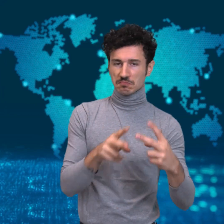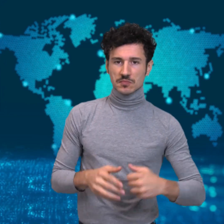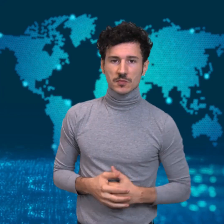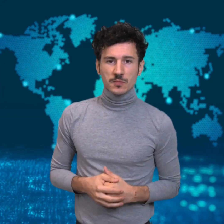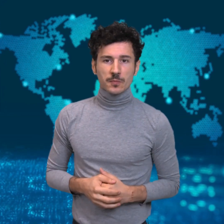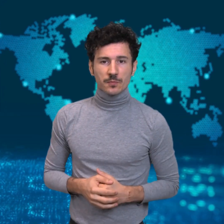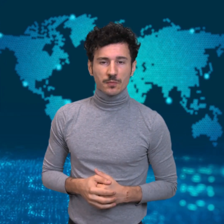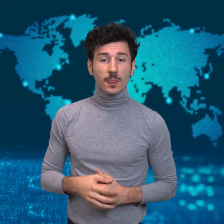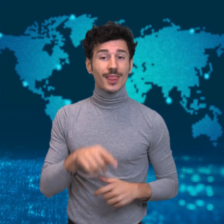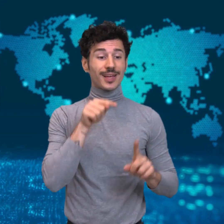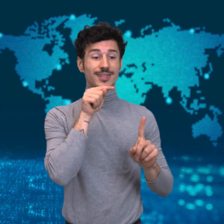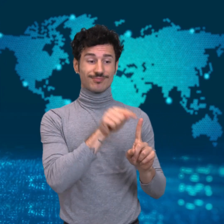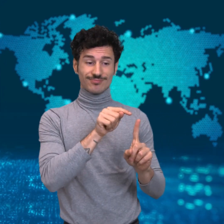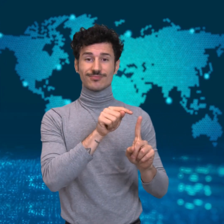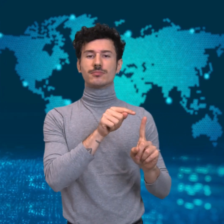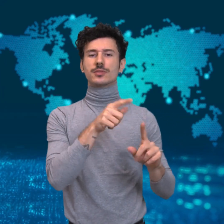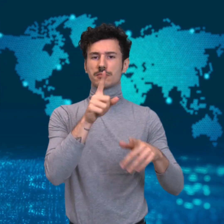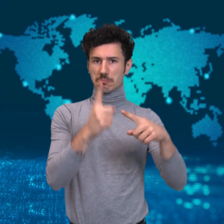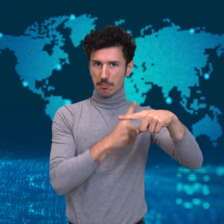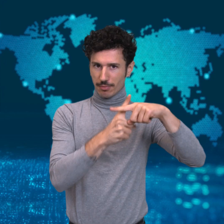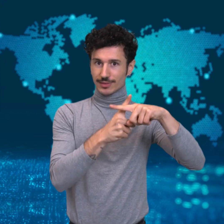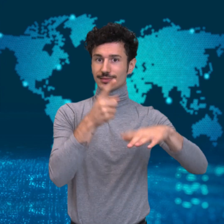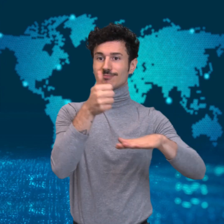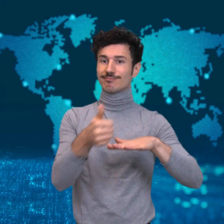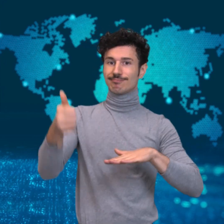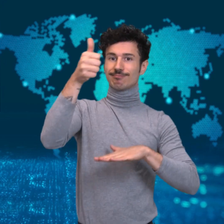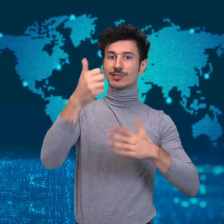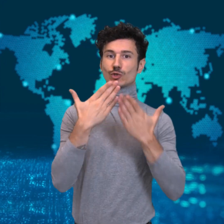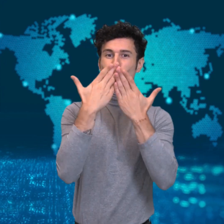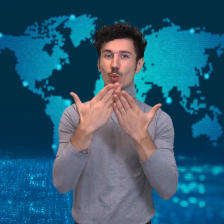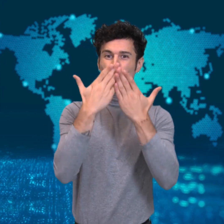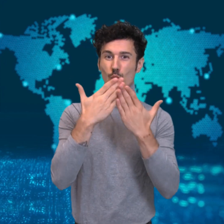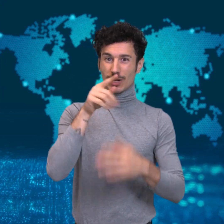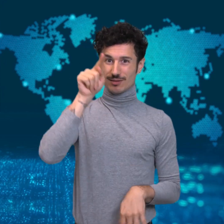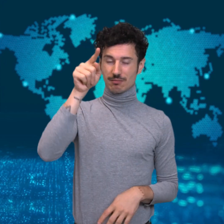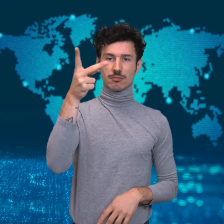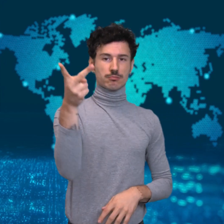She and the manager of the kindergarten must also